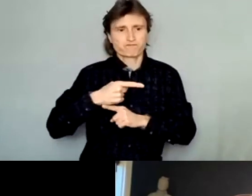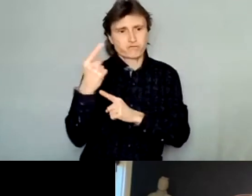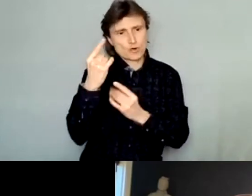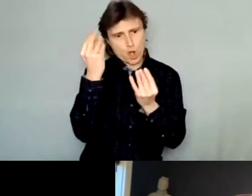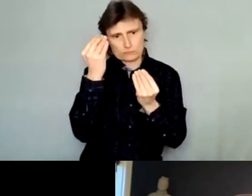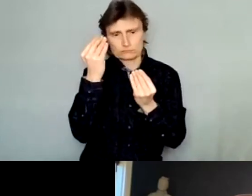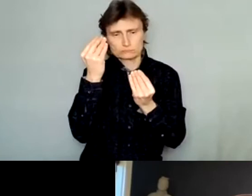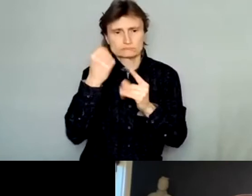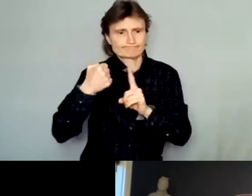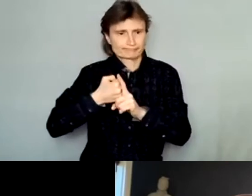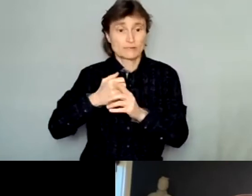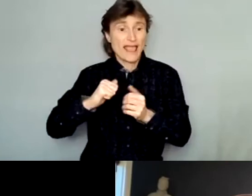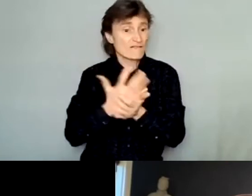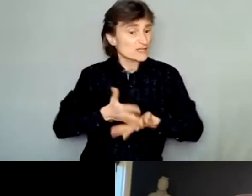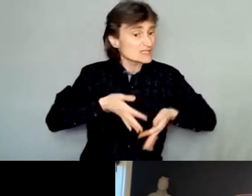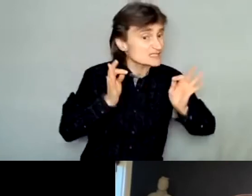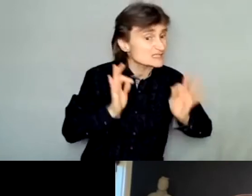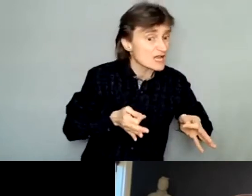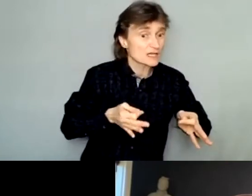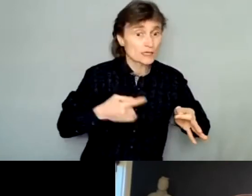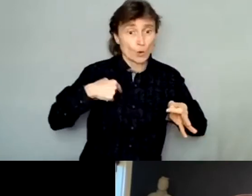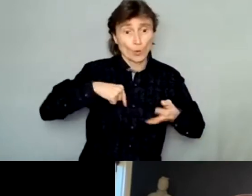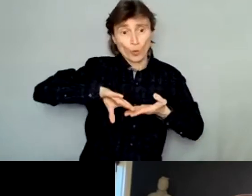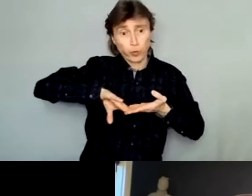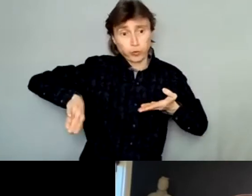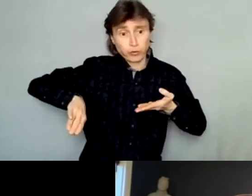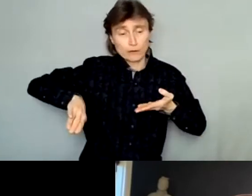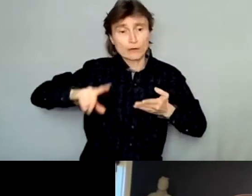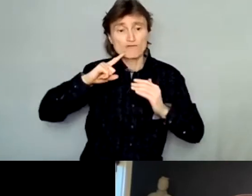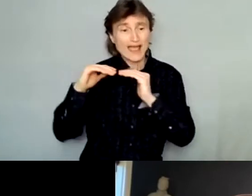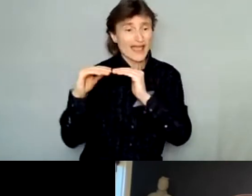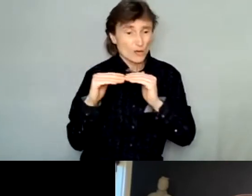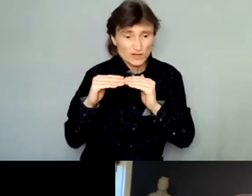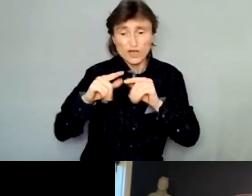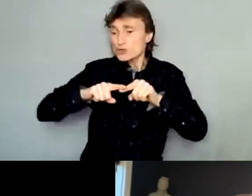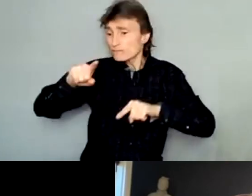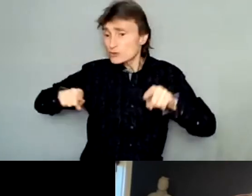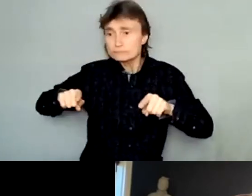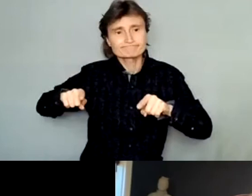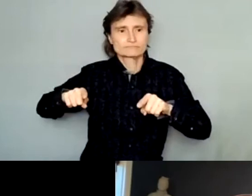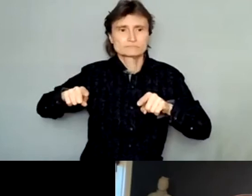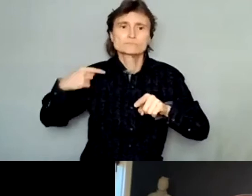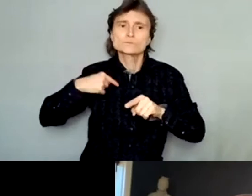making. We are Canada's third most diverse city.